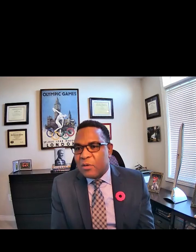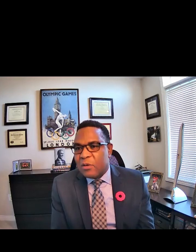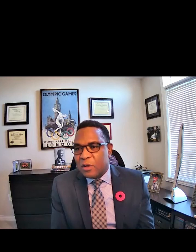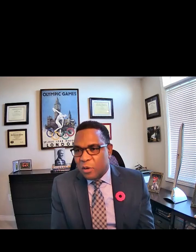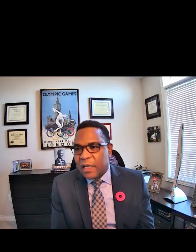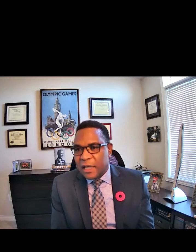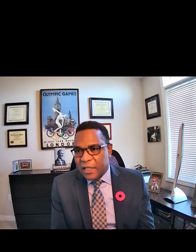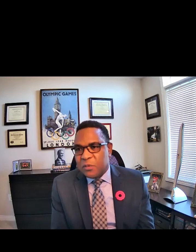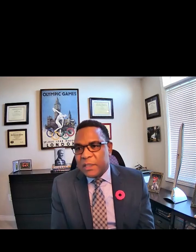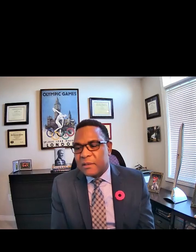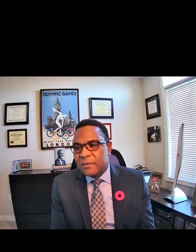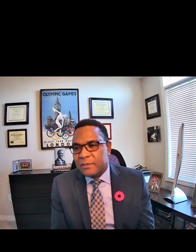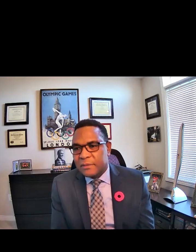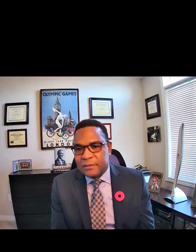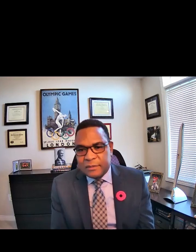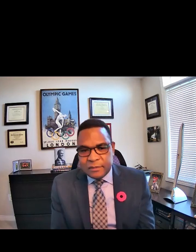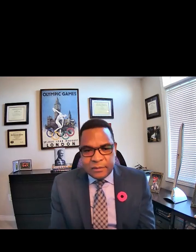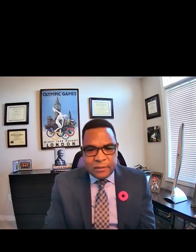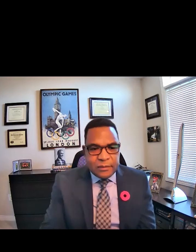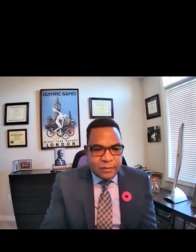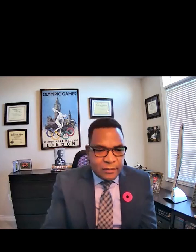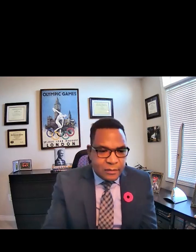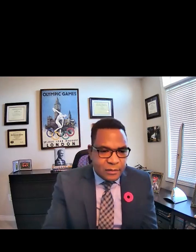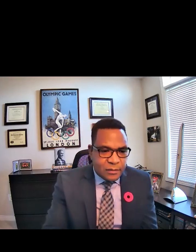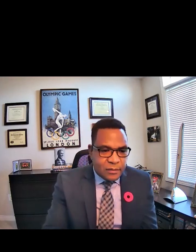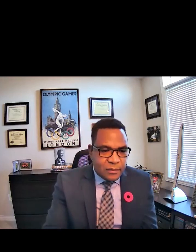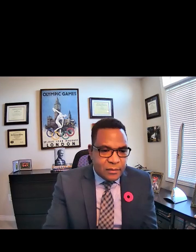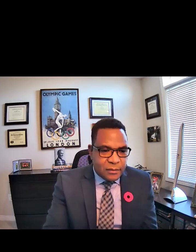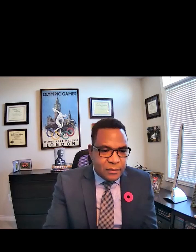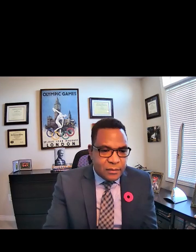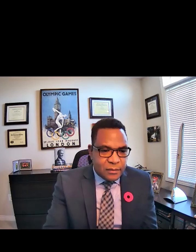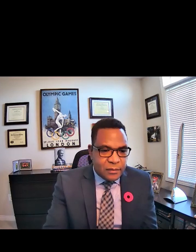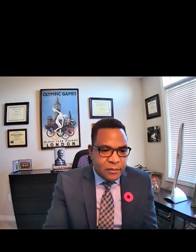To allow ongoing engagement. DR.